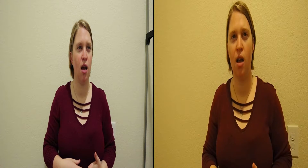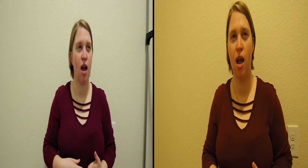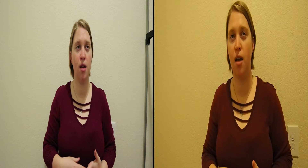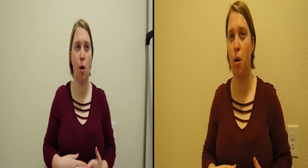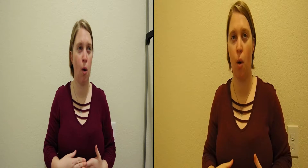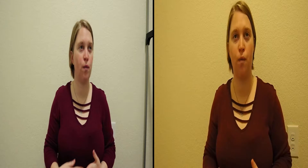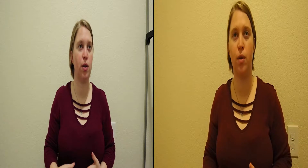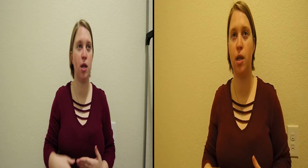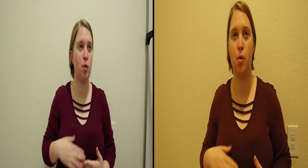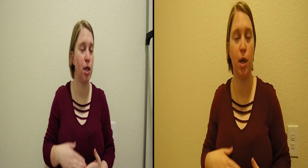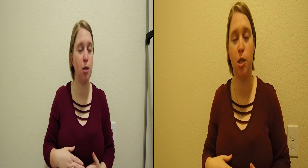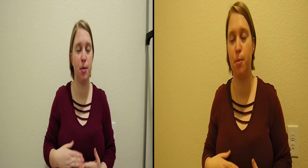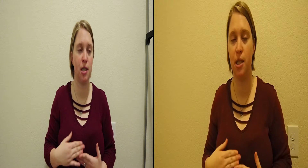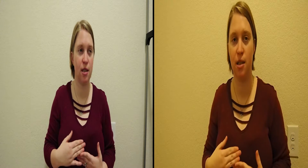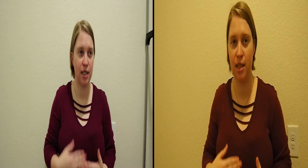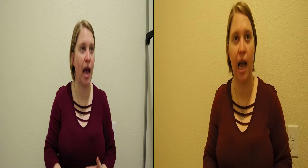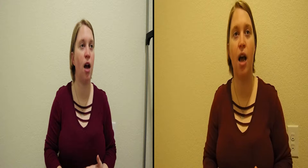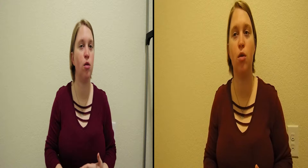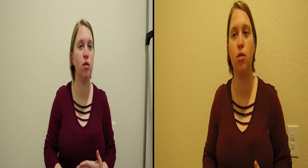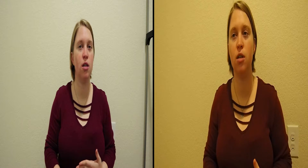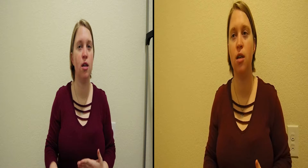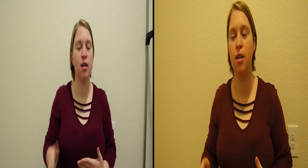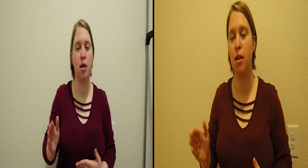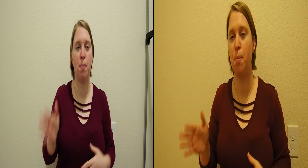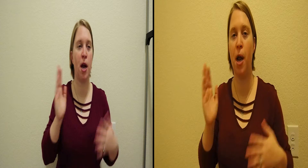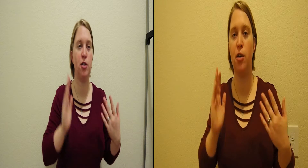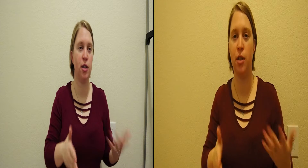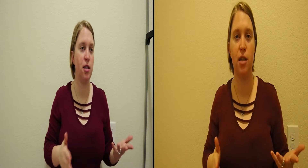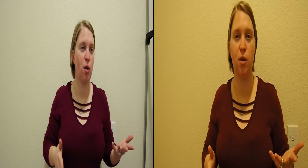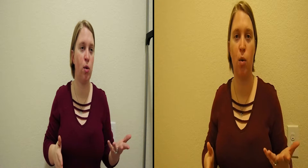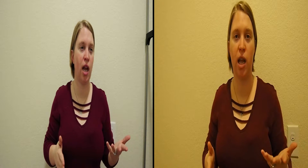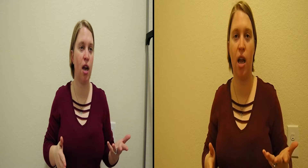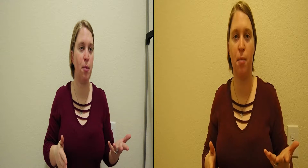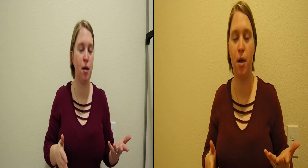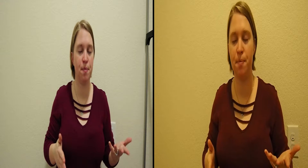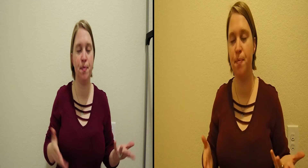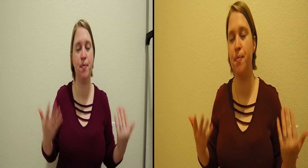and hopefully crisp sound compared to this old camera